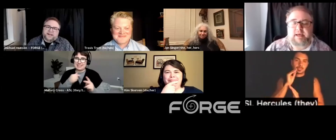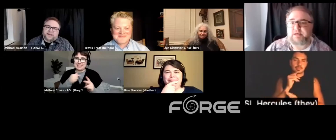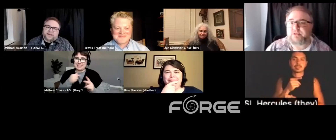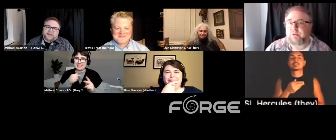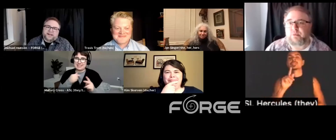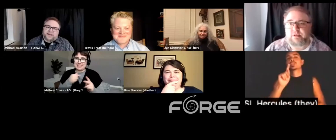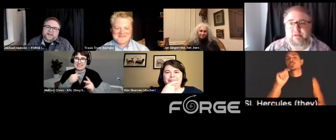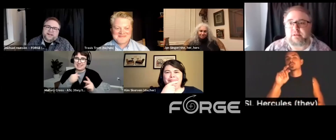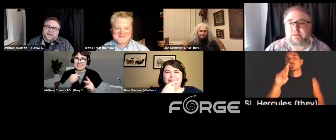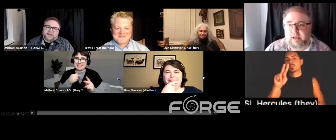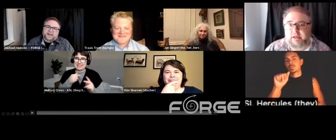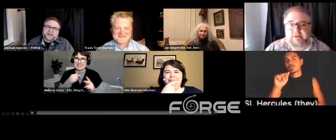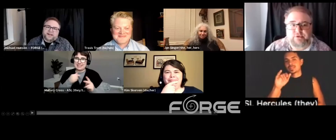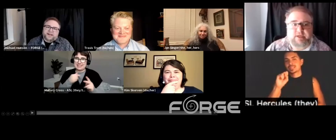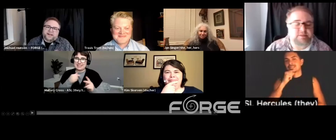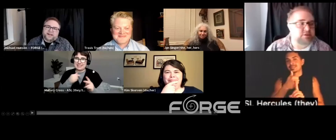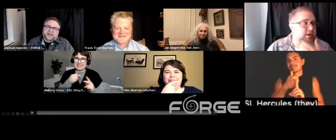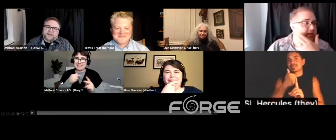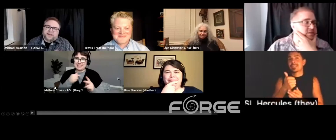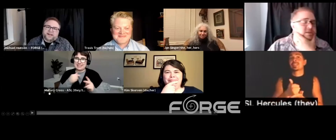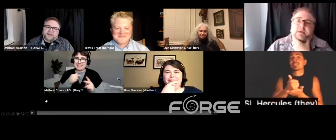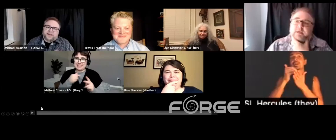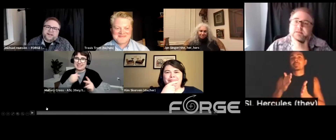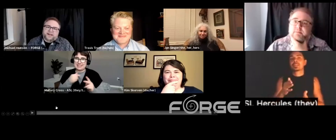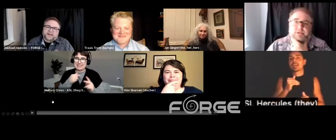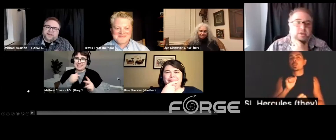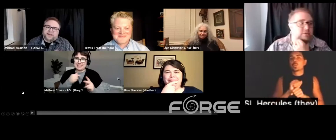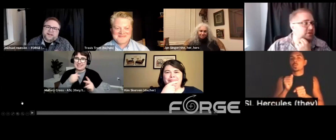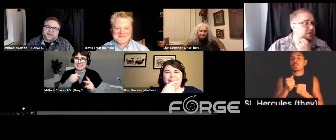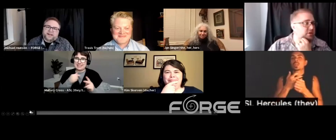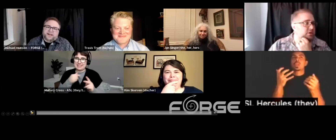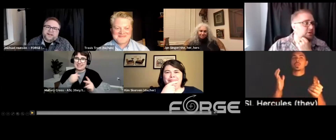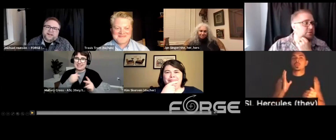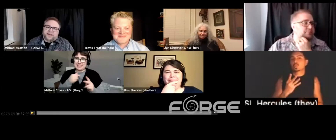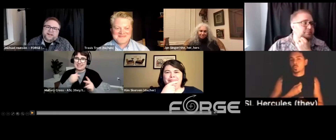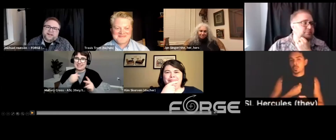and has worked with a lot of trans clients. So let me share this video with you.